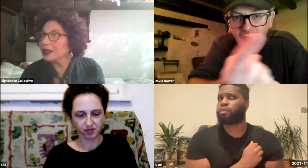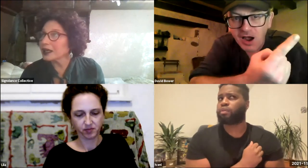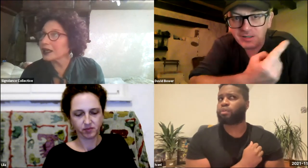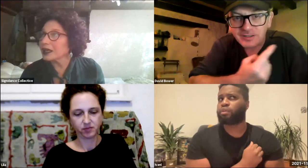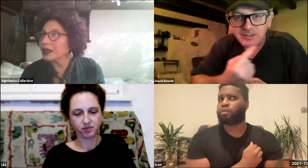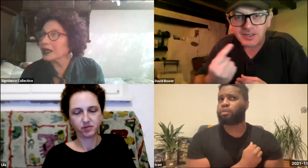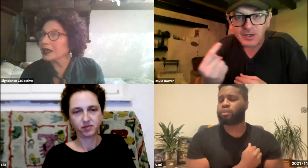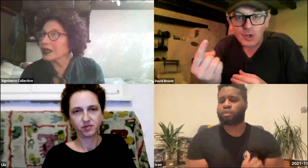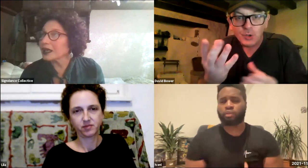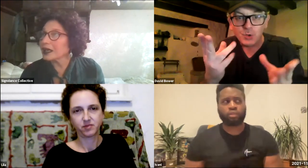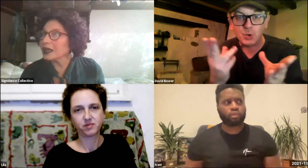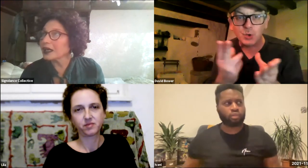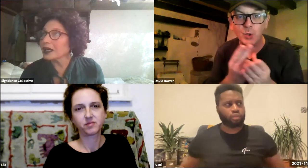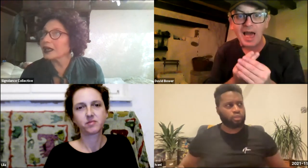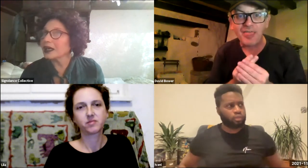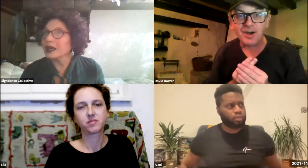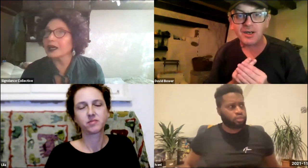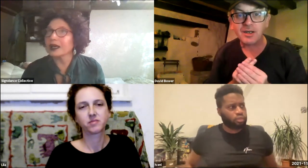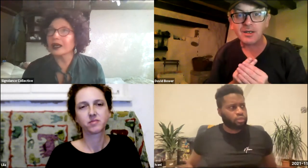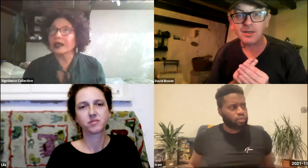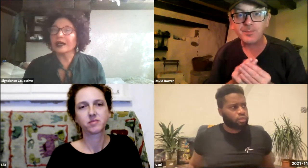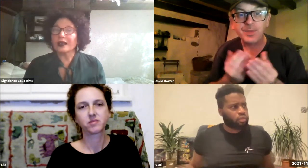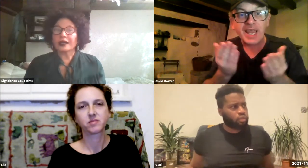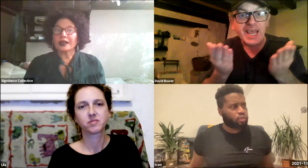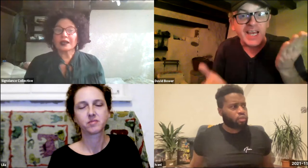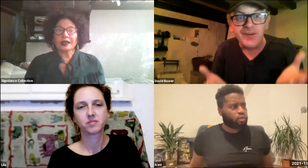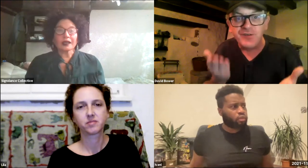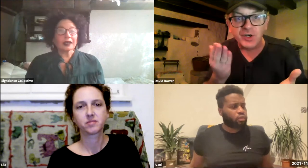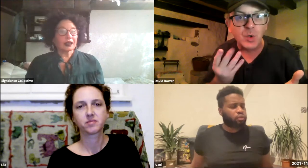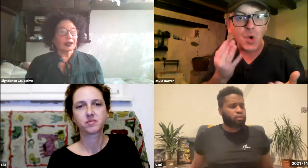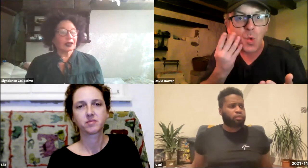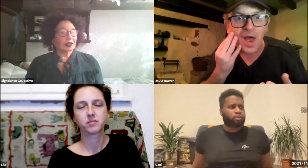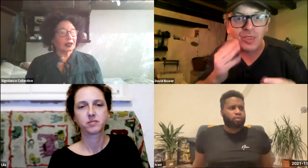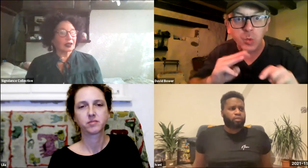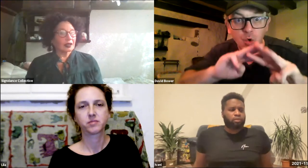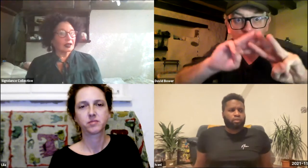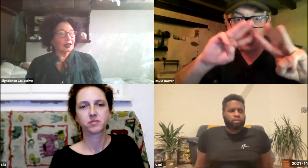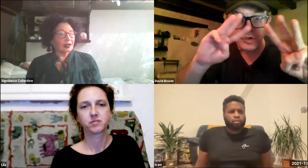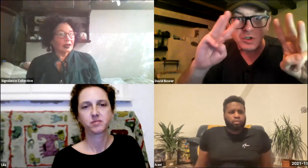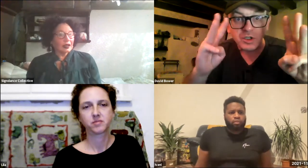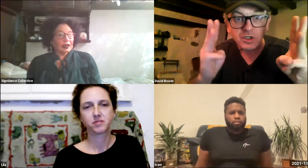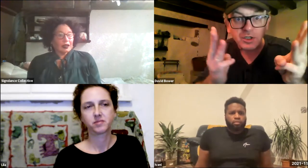Your microphone is off Isolte?